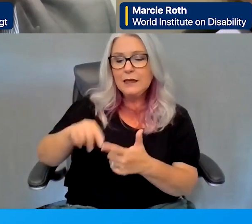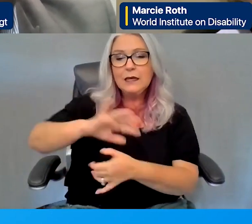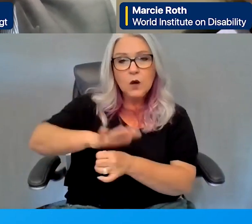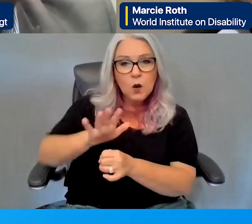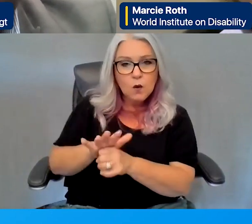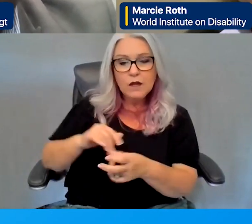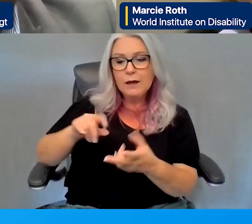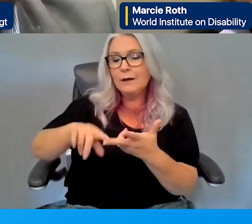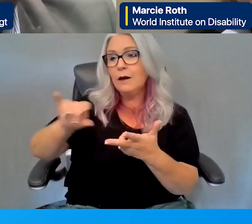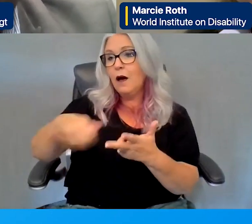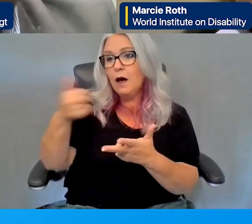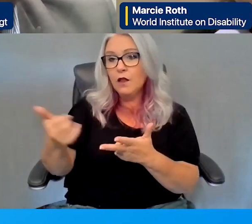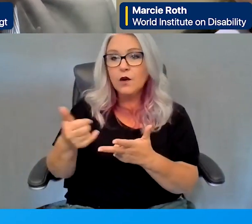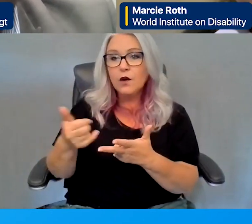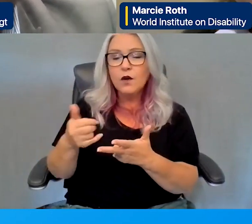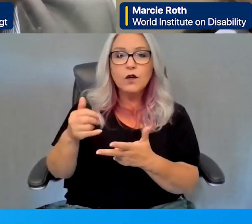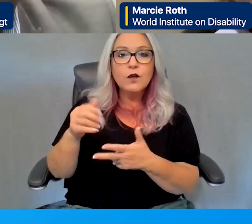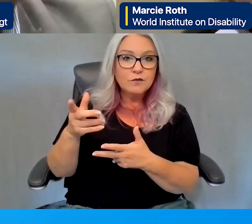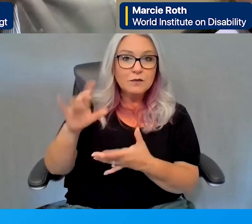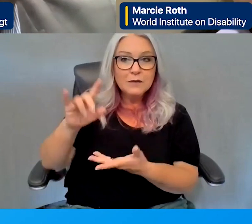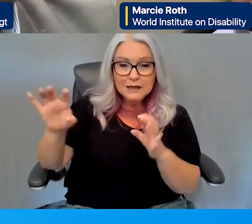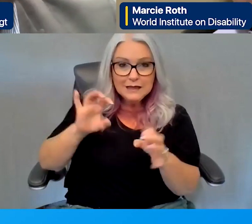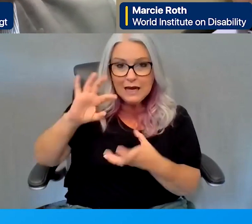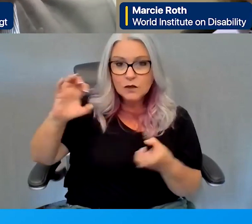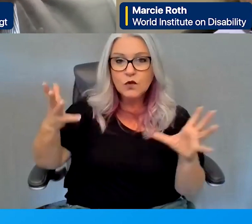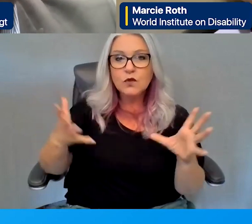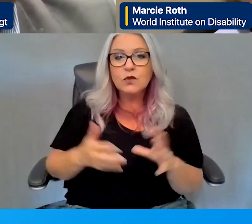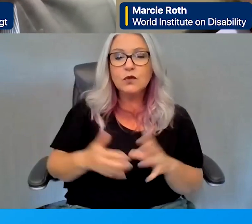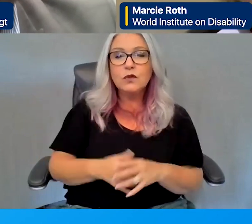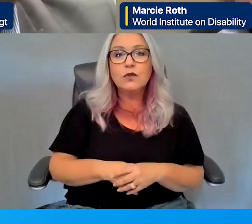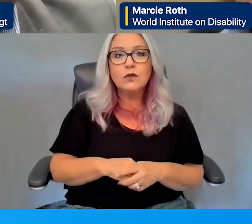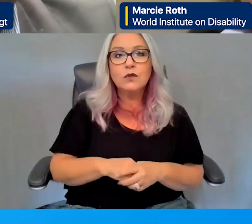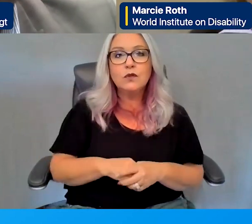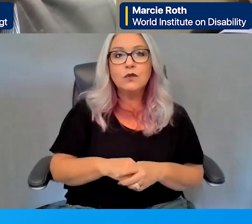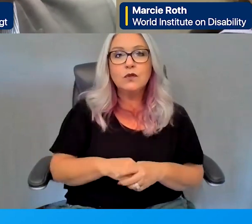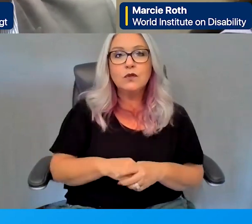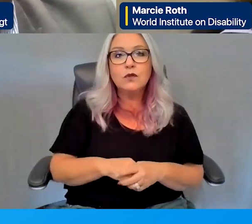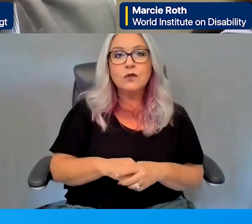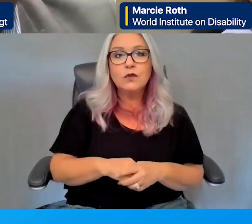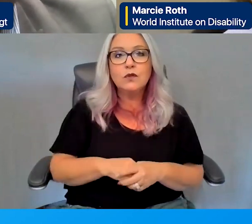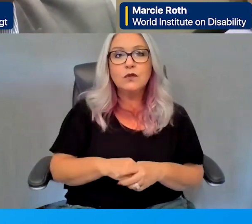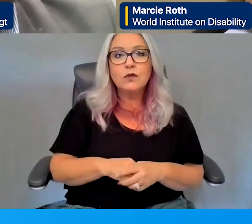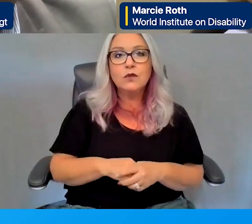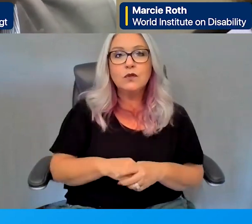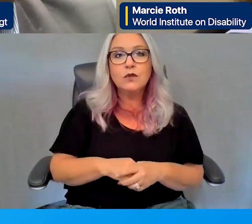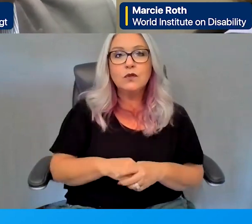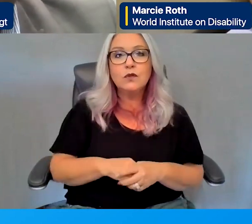co-occurring disasters for over three years now. And we've had